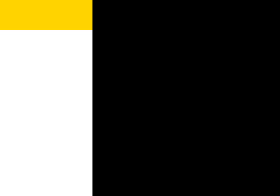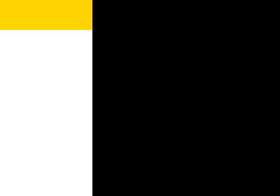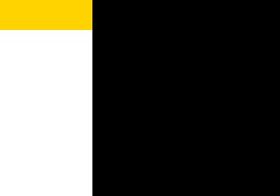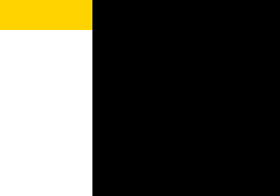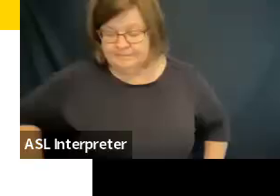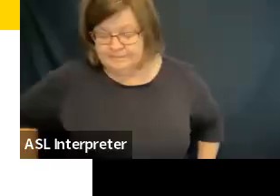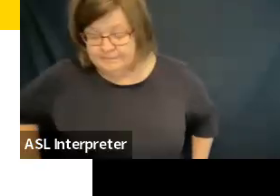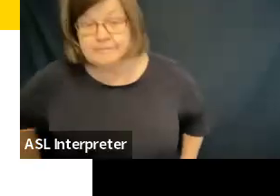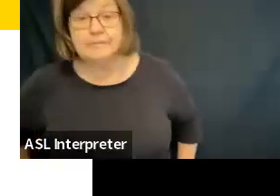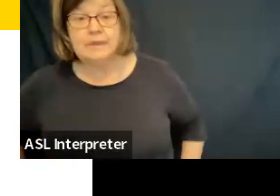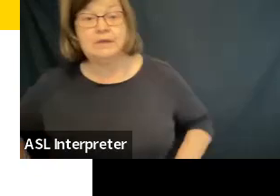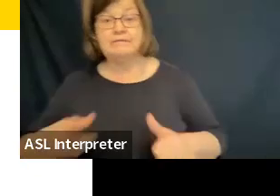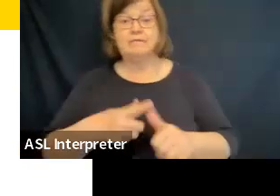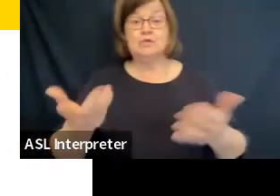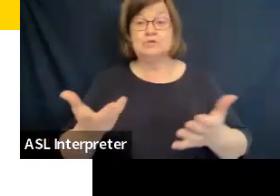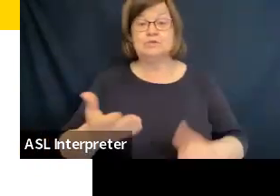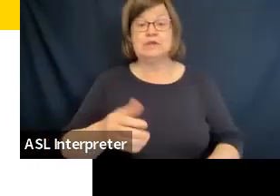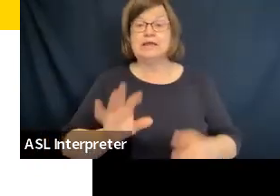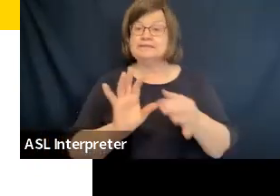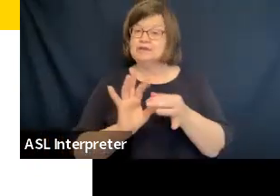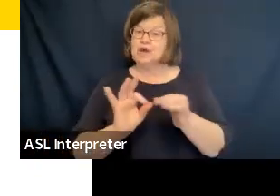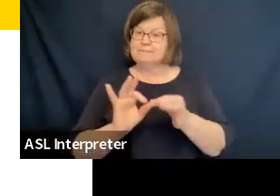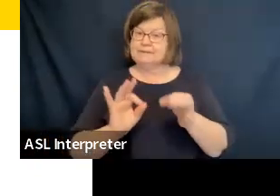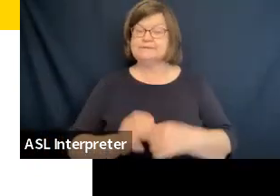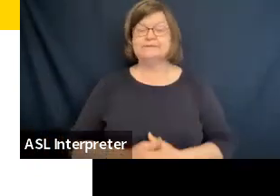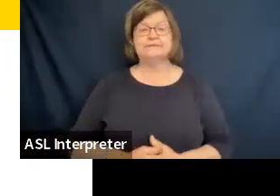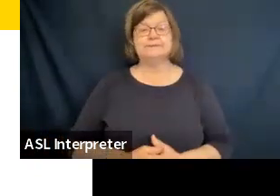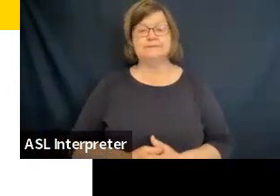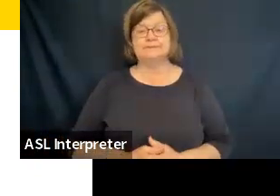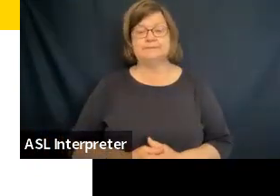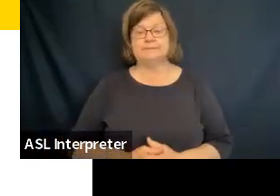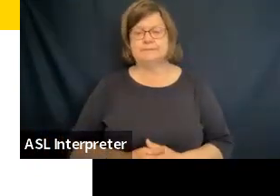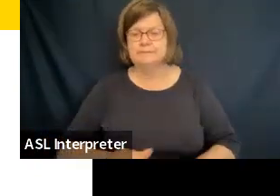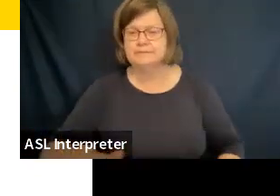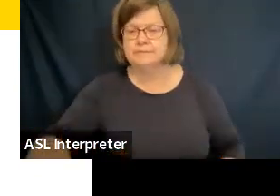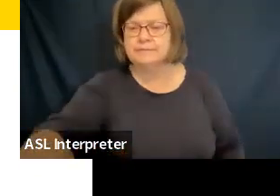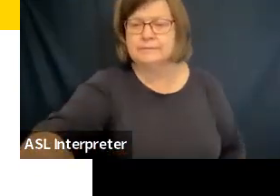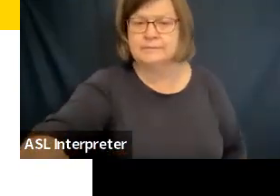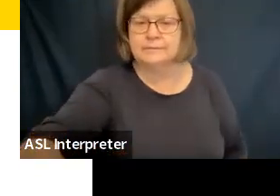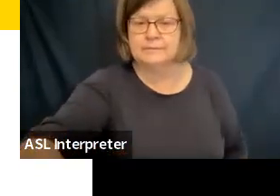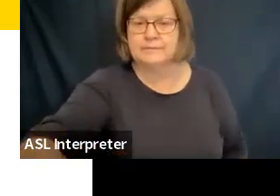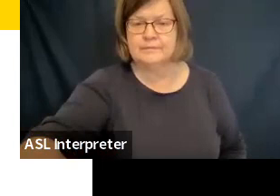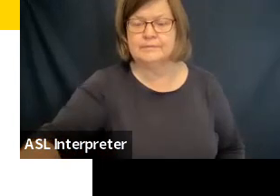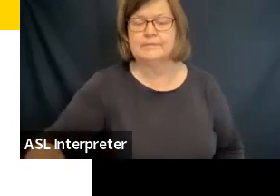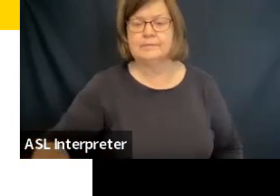The first one is a comment, and maybe you can both respond to this comment.